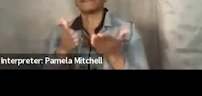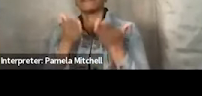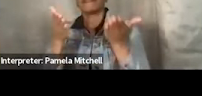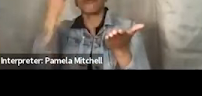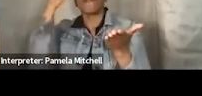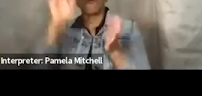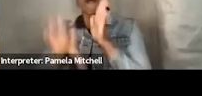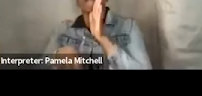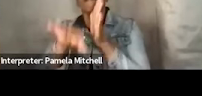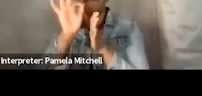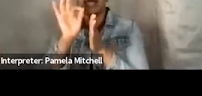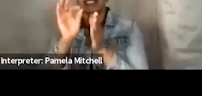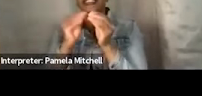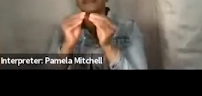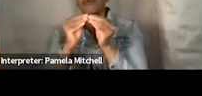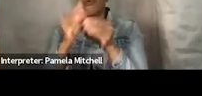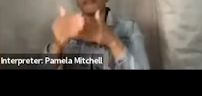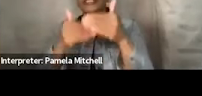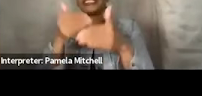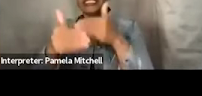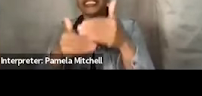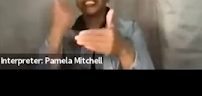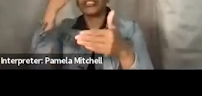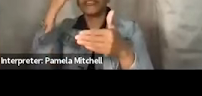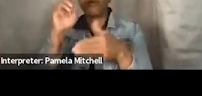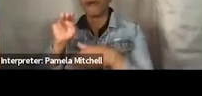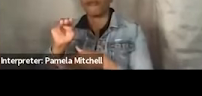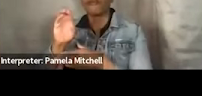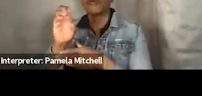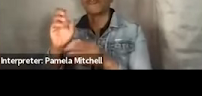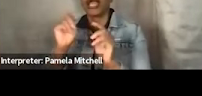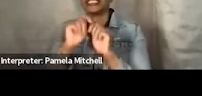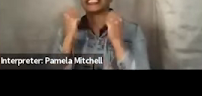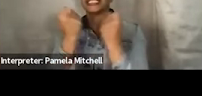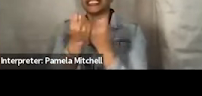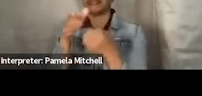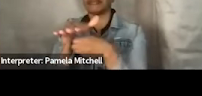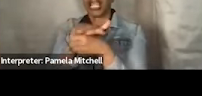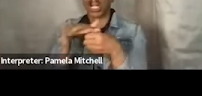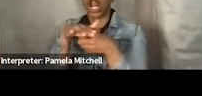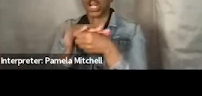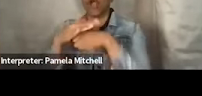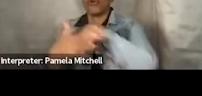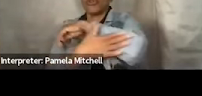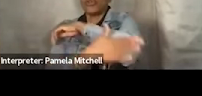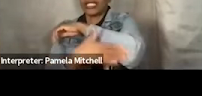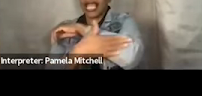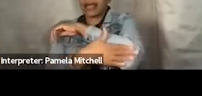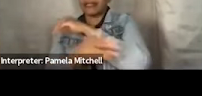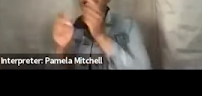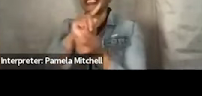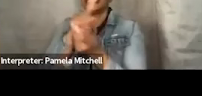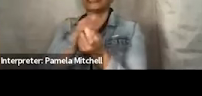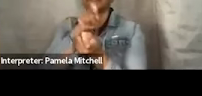"what the procedures for mobile crisis teams are "in their local county." This particular audience member is in Florida,